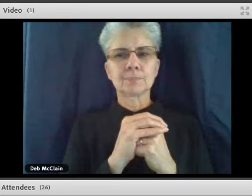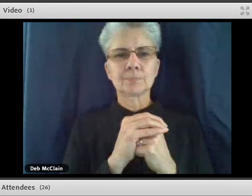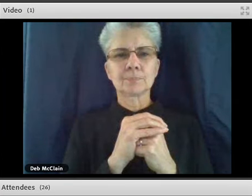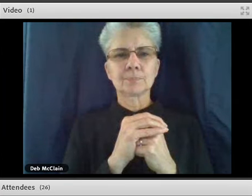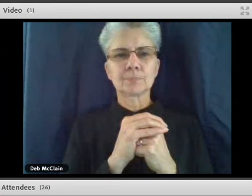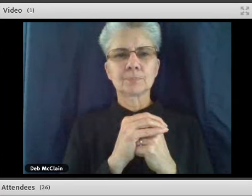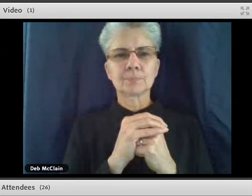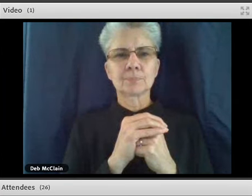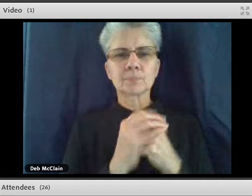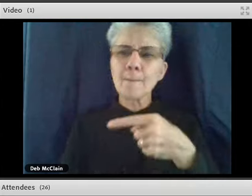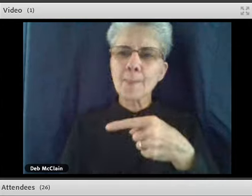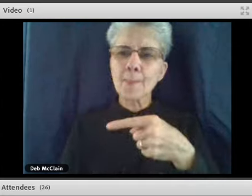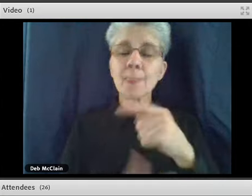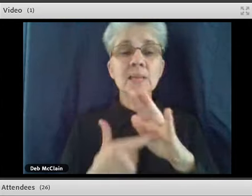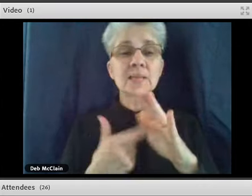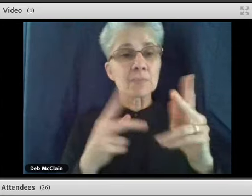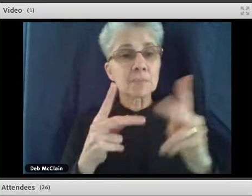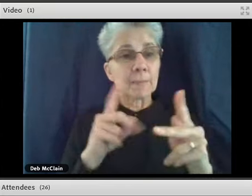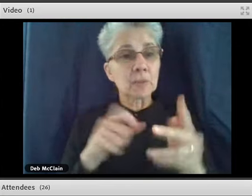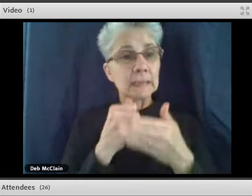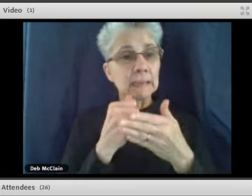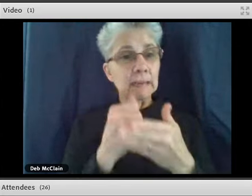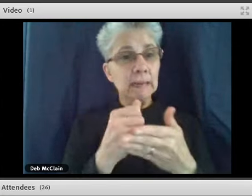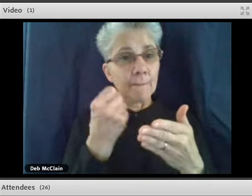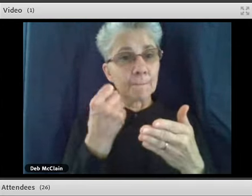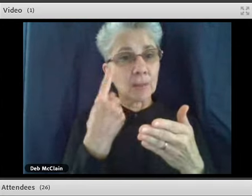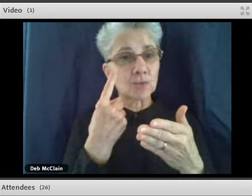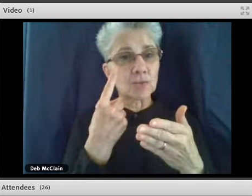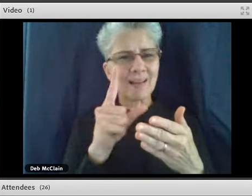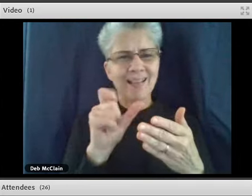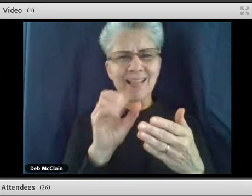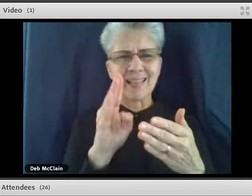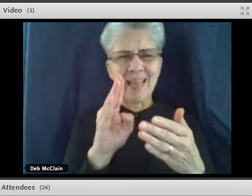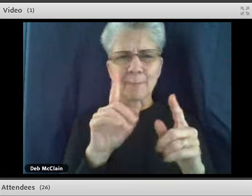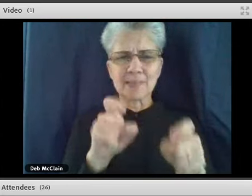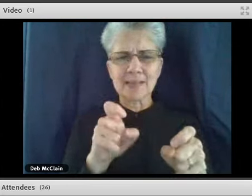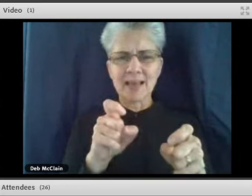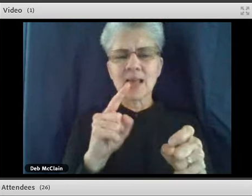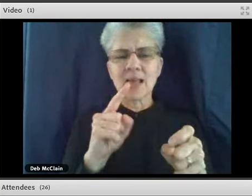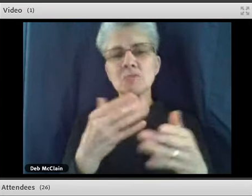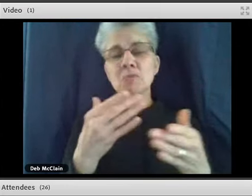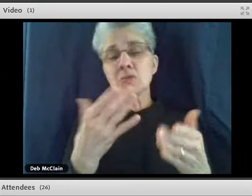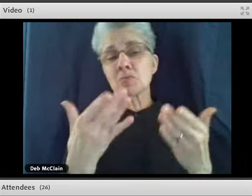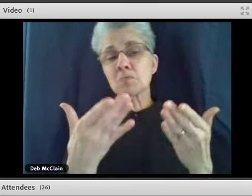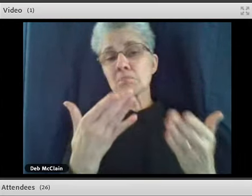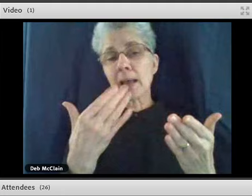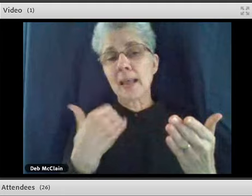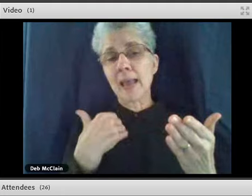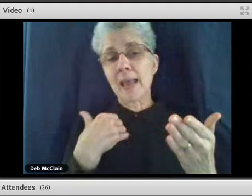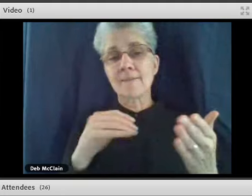The Kaiser Family Foundation, Mayo Clinic. Sometimes, people need help understanding lab tests.